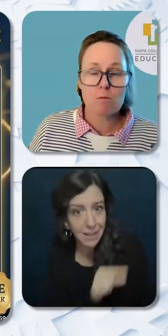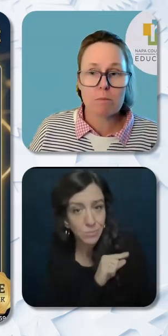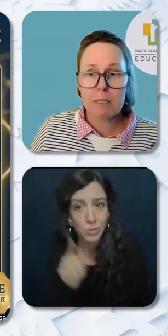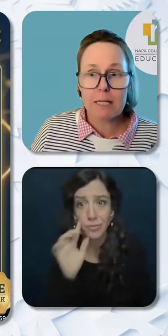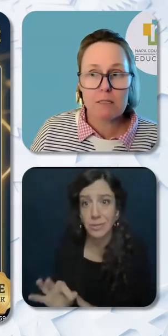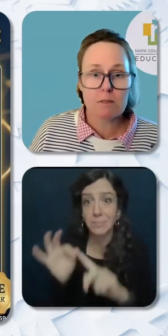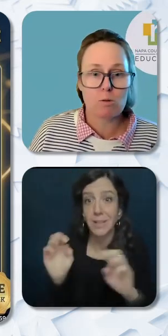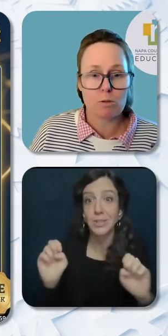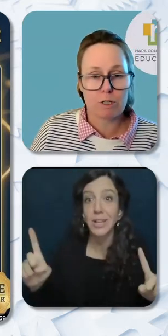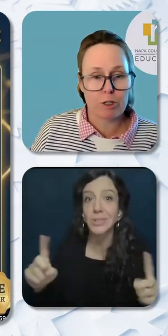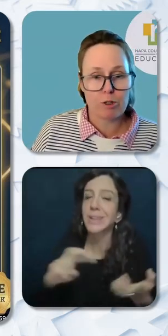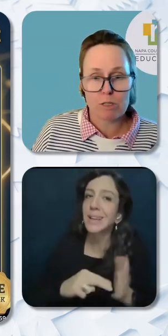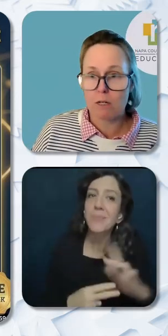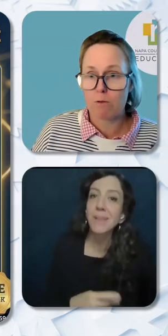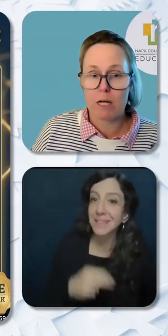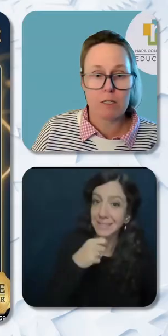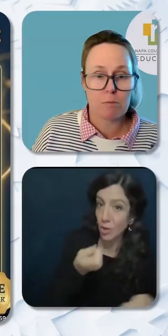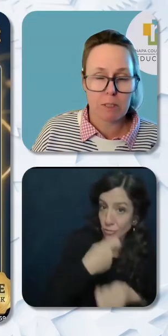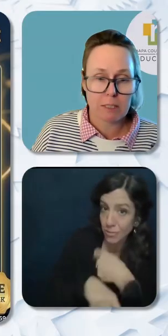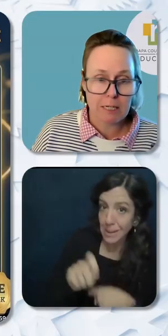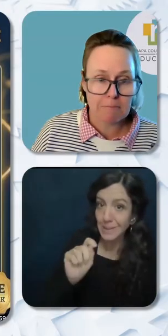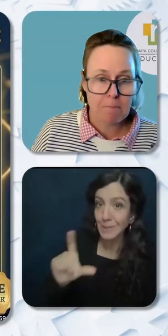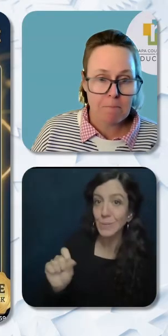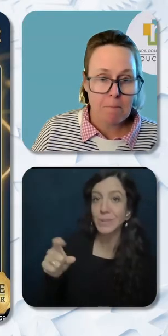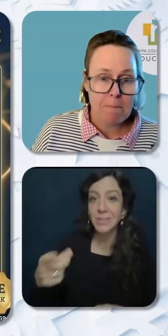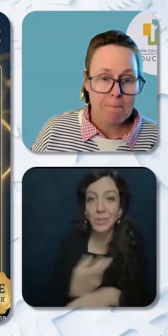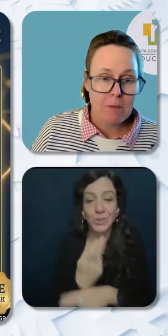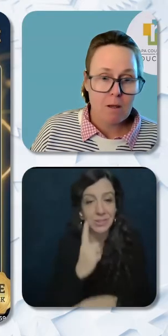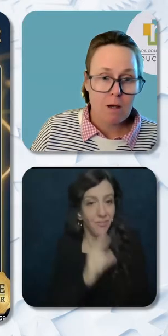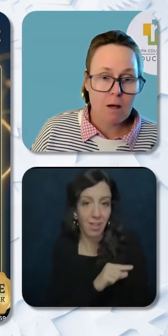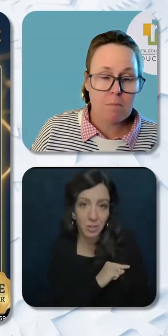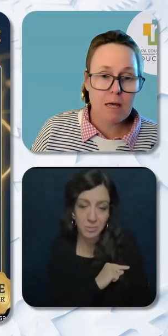it doesn't replace the tools that you're using for eligibility.